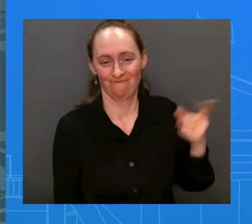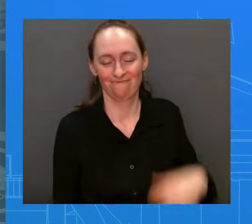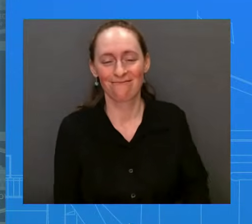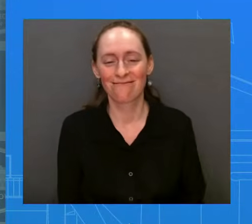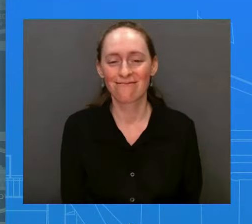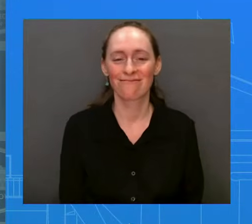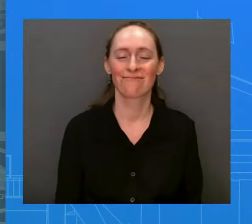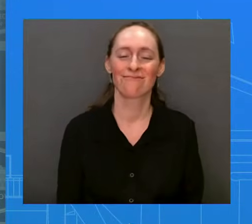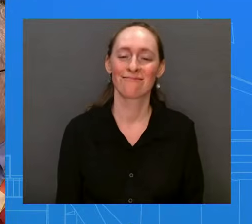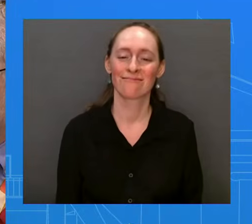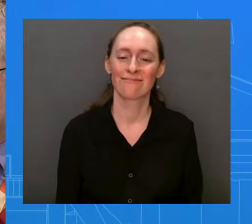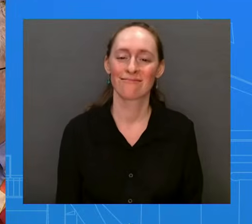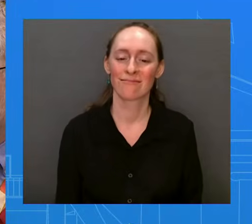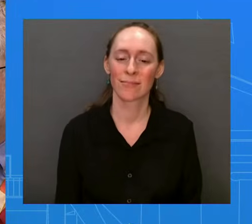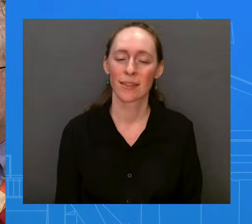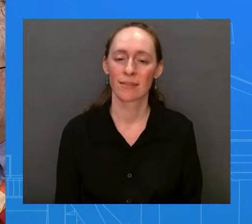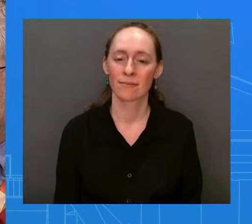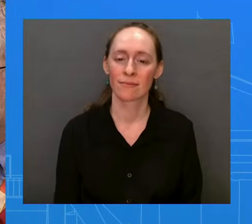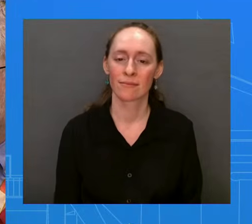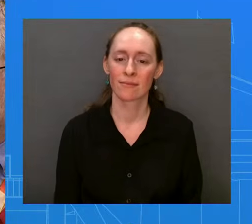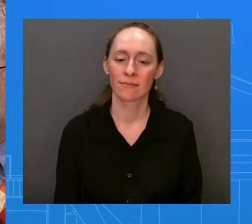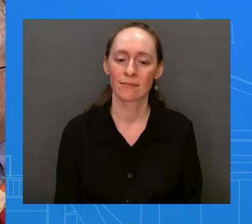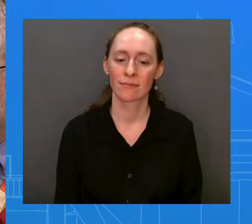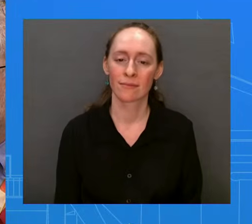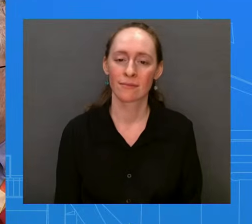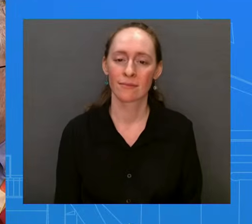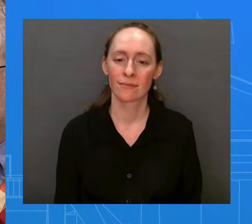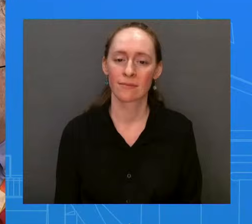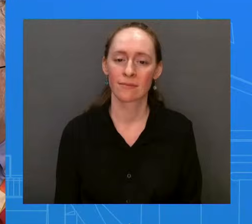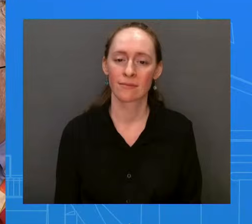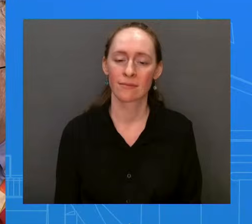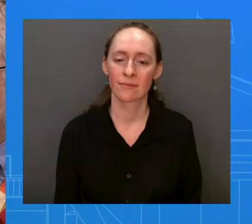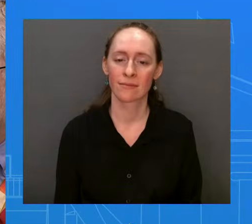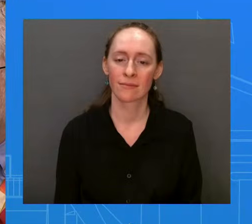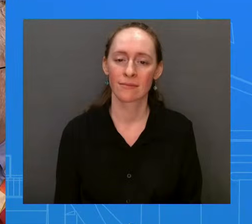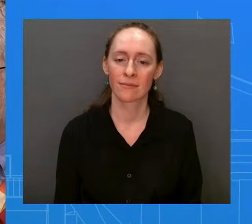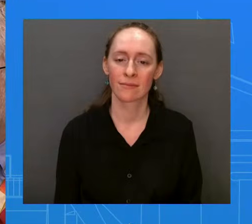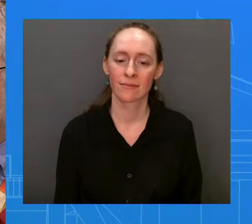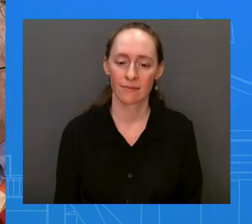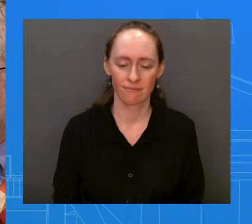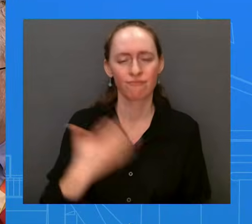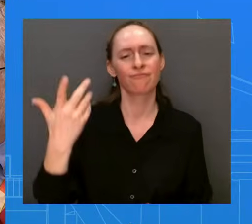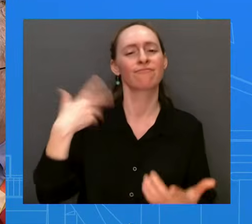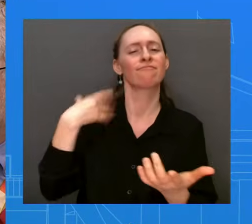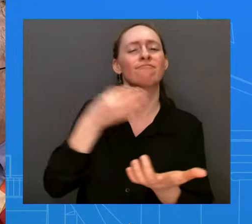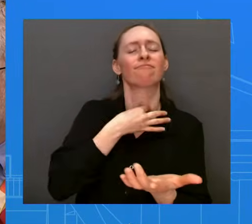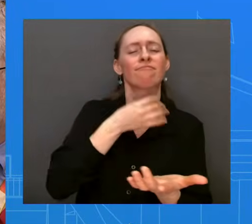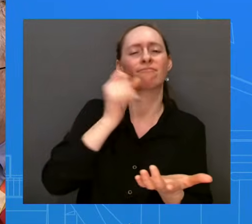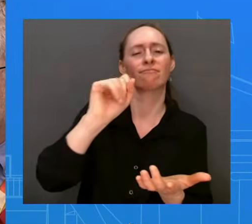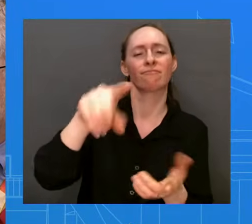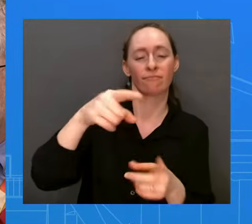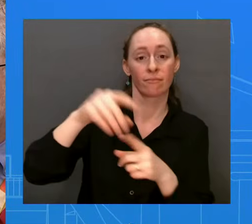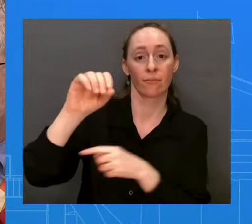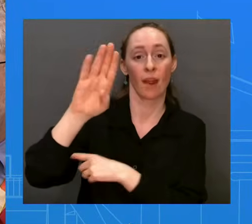the other objects shot down were not able to transmit or were not transmitting signals, that they did not have any propulsion.